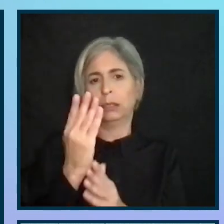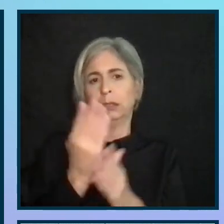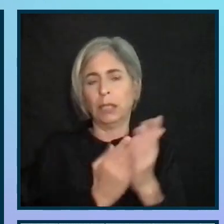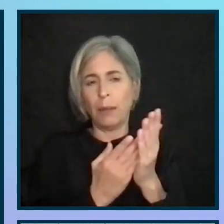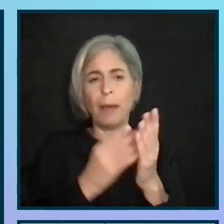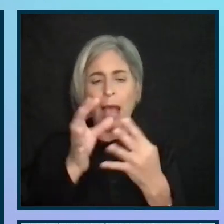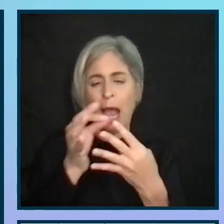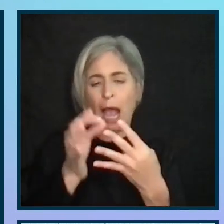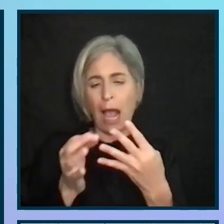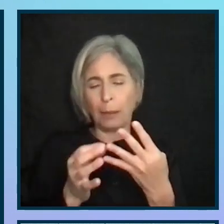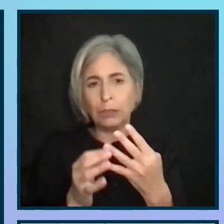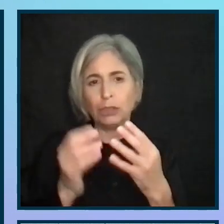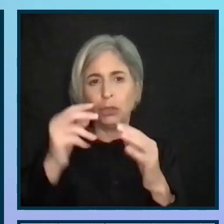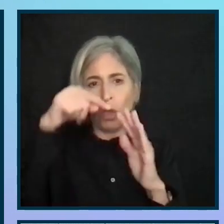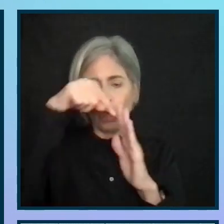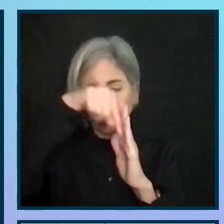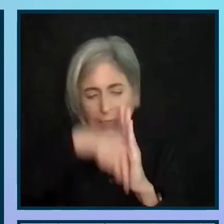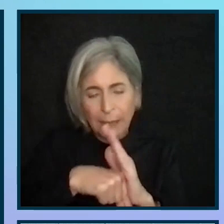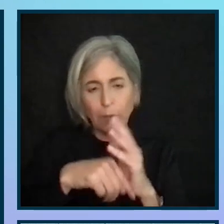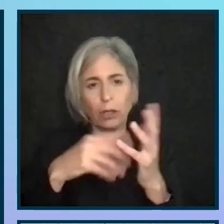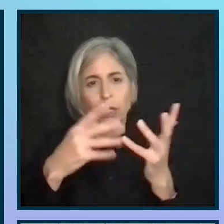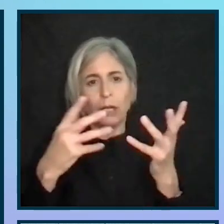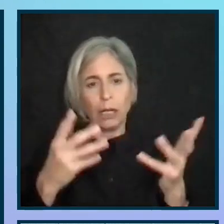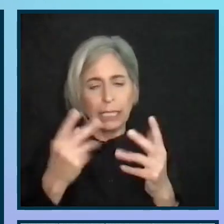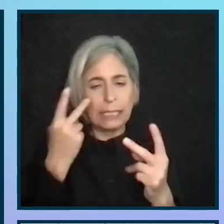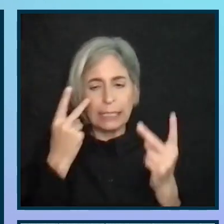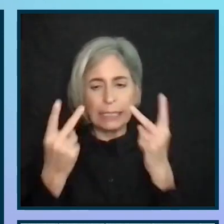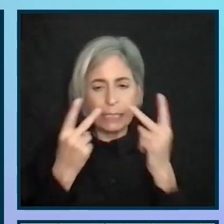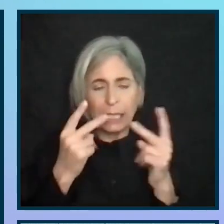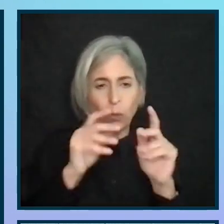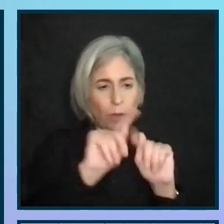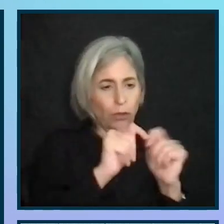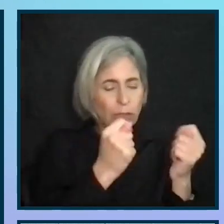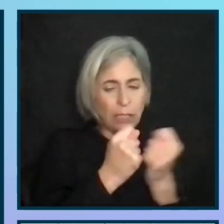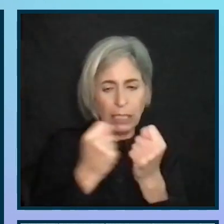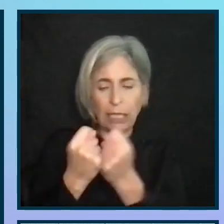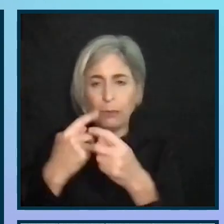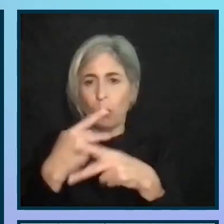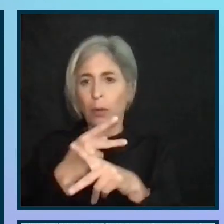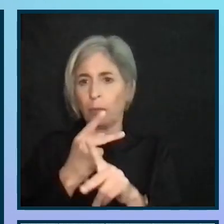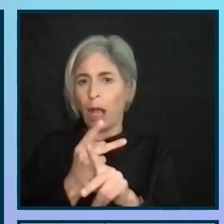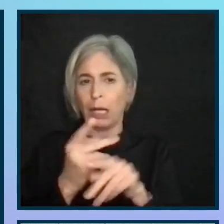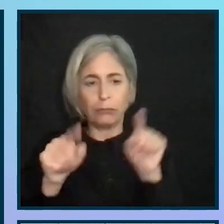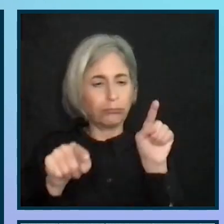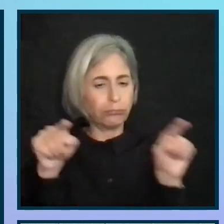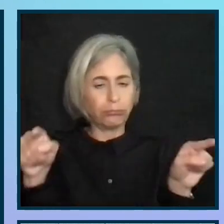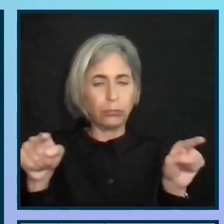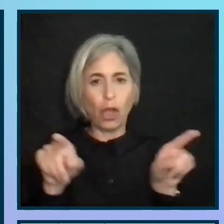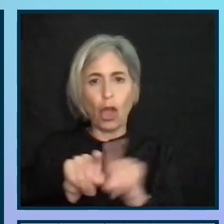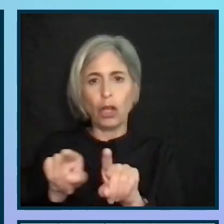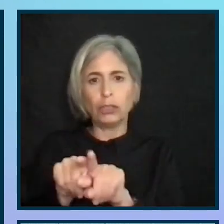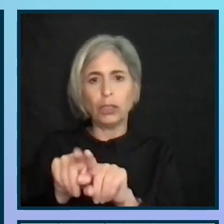to look at the issues by product or by team, or even by pager screen. And also by that severity level,